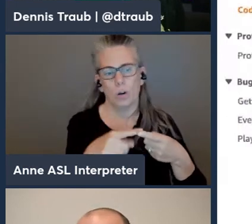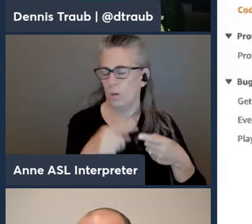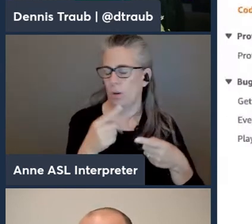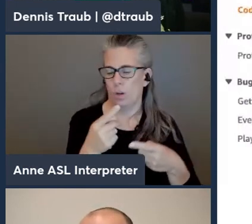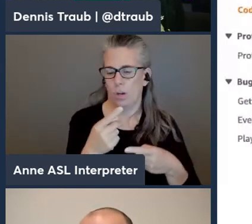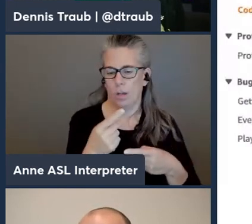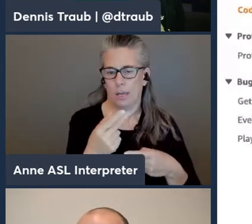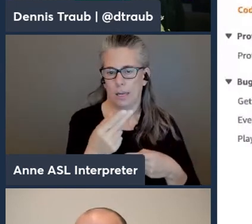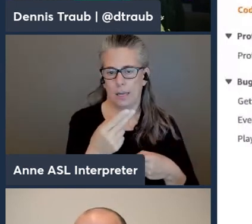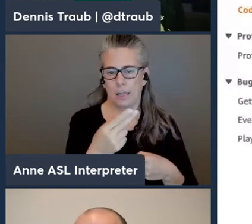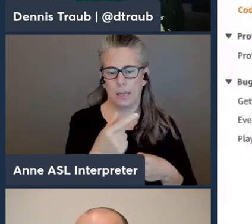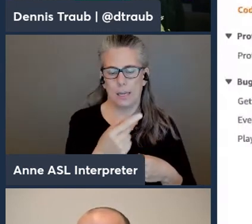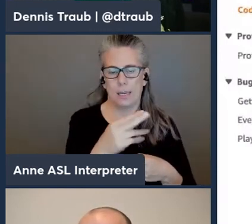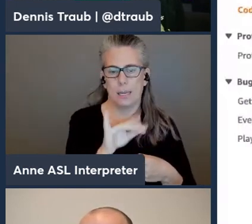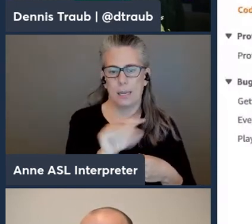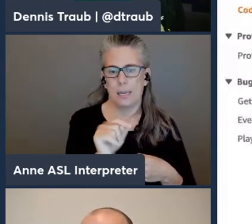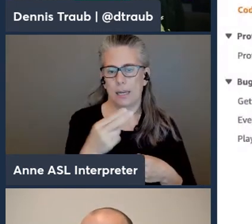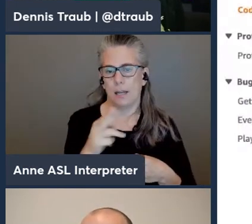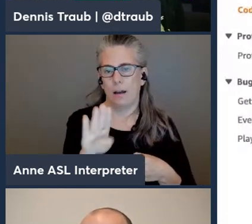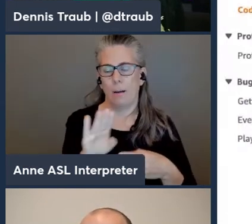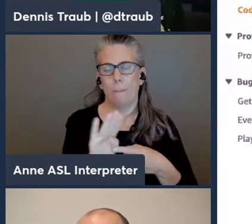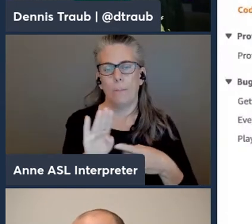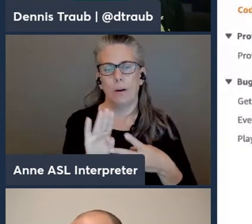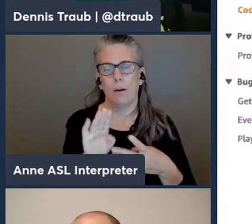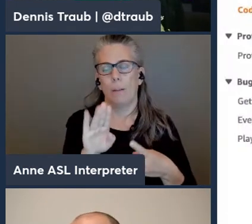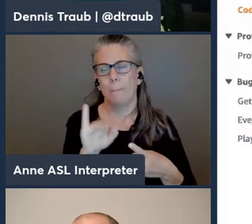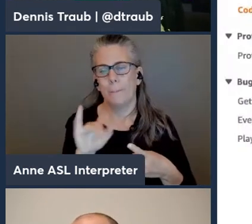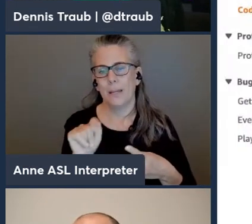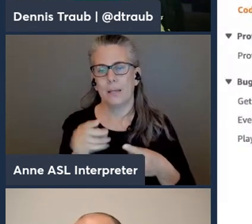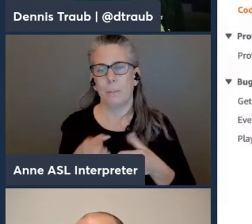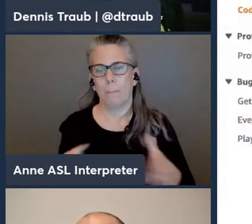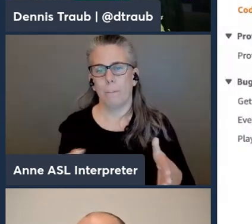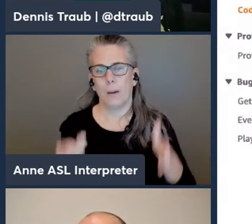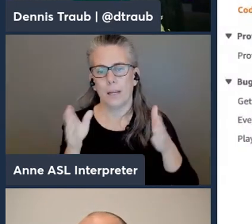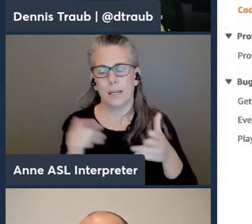That's the ones I've seen, right? (Aaron hums) Okay. Good. Awesome. That's right.